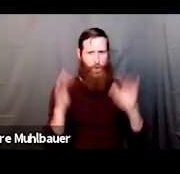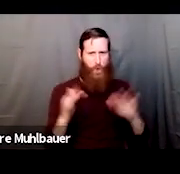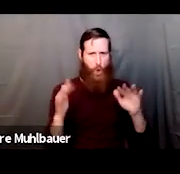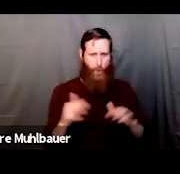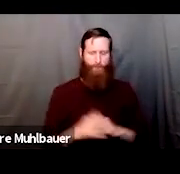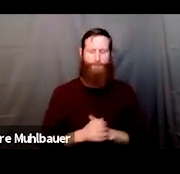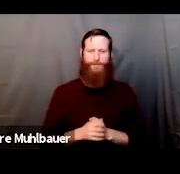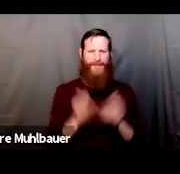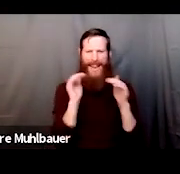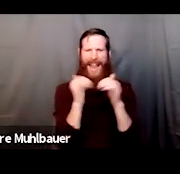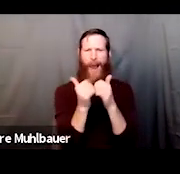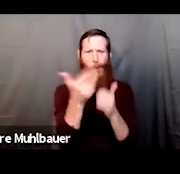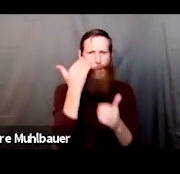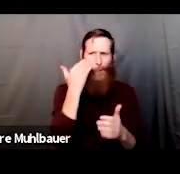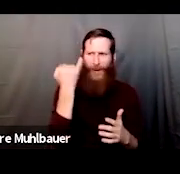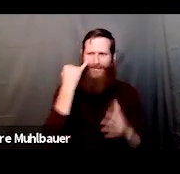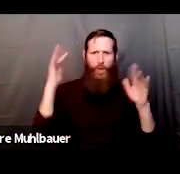How do we know if there is unstable snow?